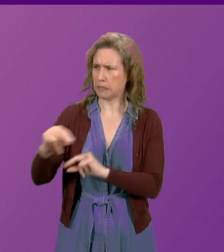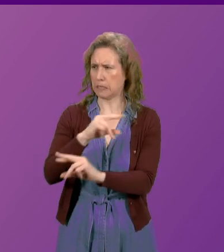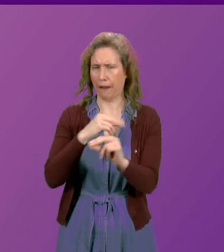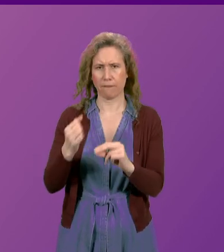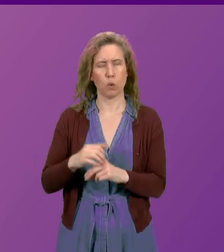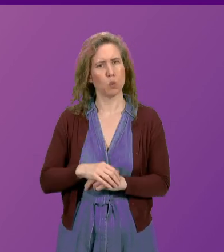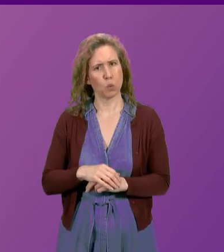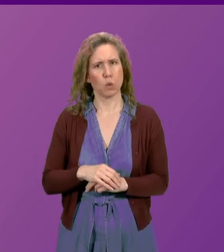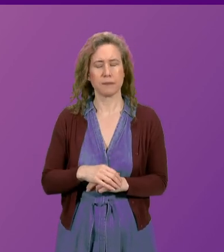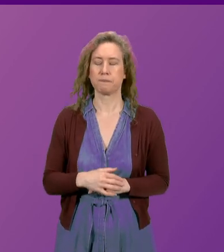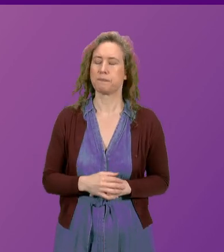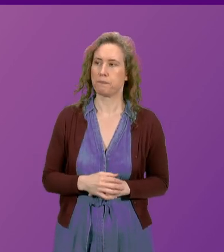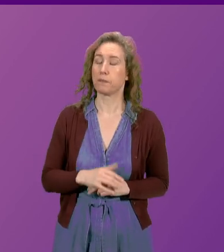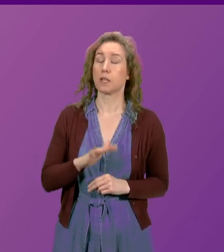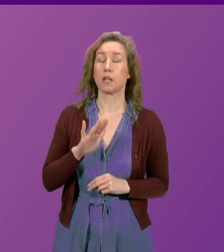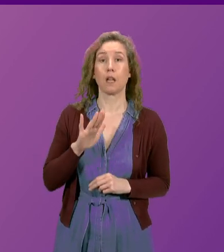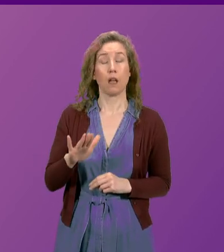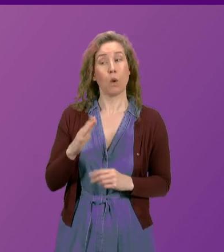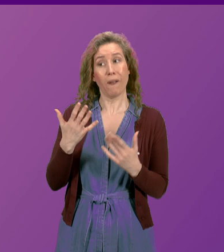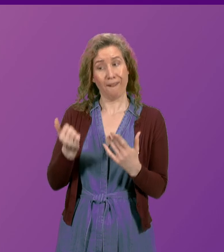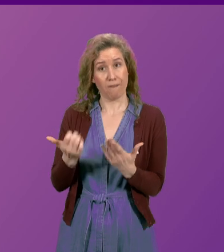Scotland faces a public spending crisis,